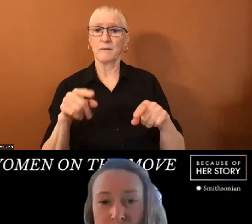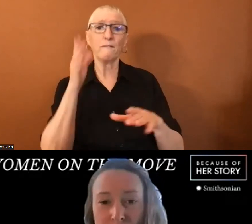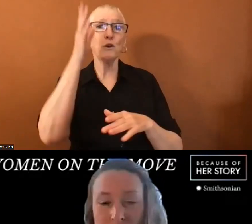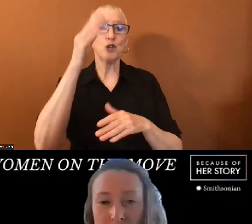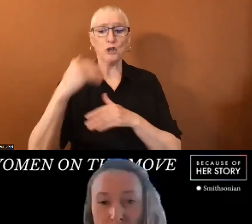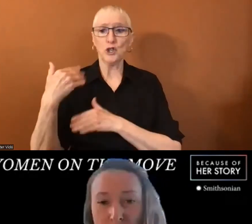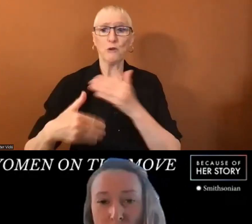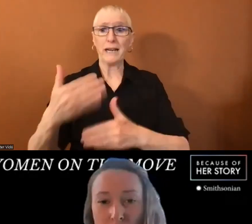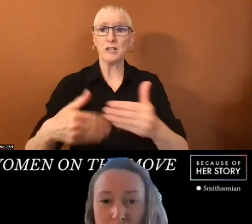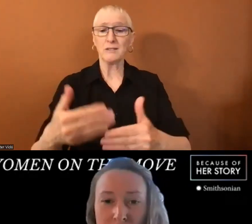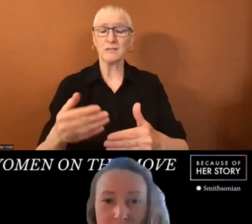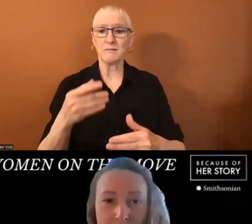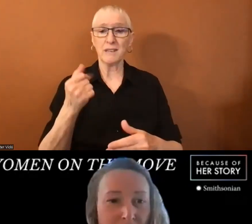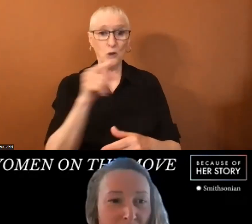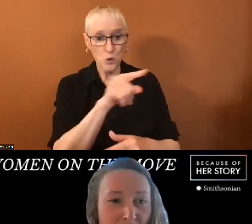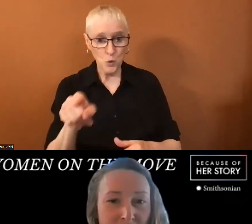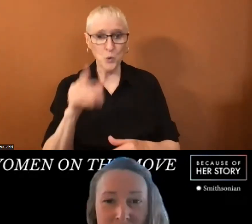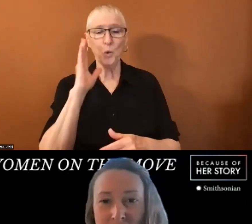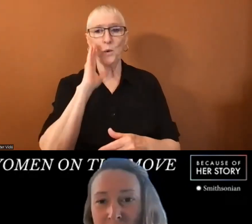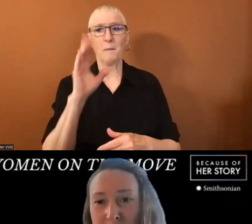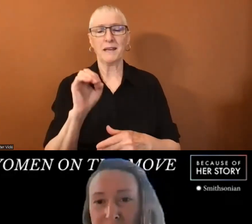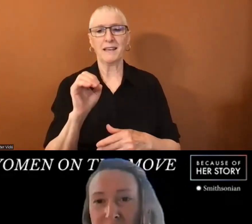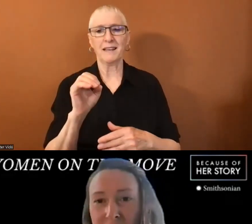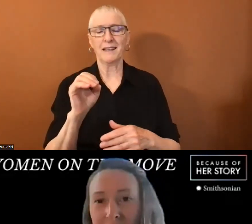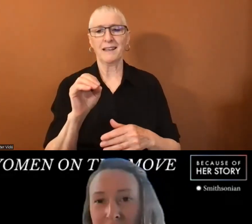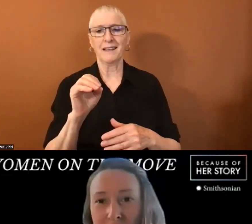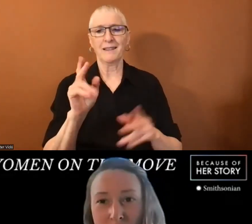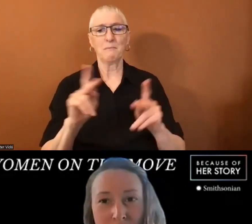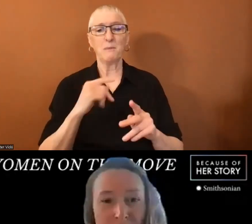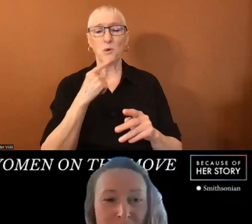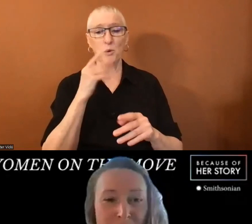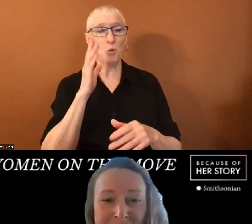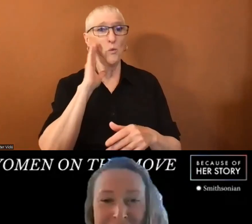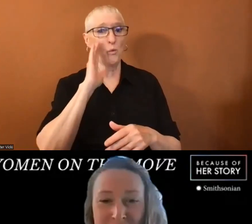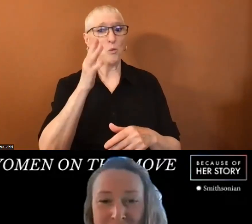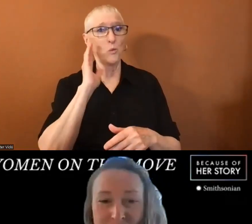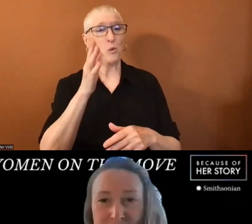because you all will be the ones um that are that will be making a difference in the future.